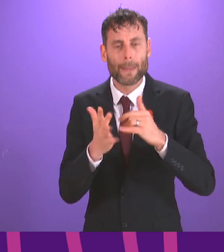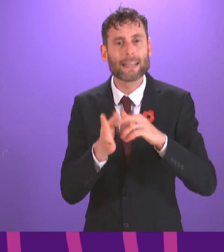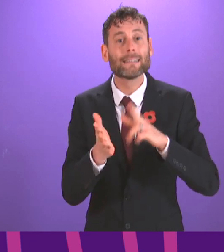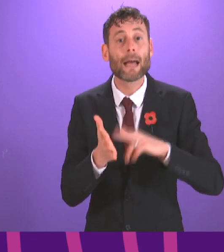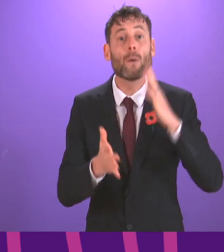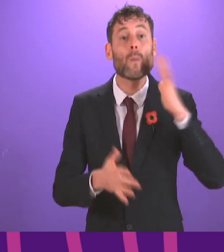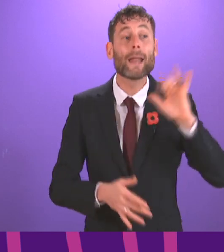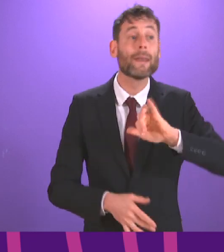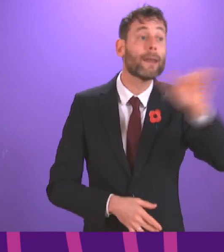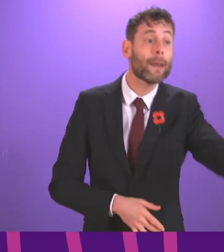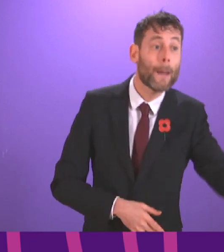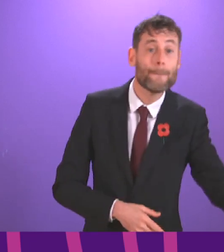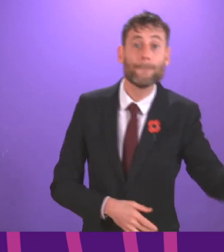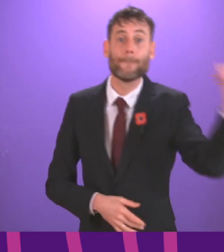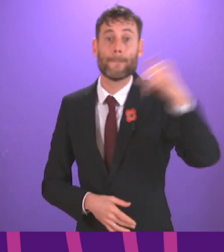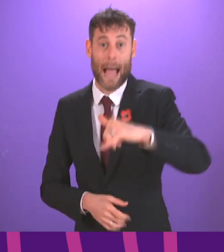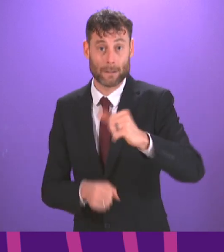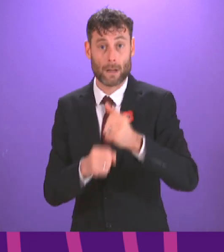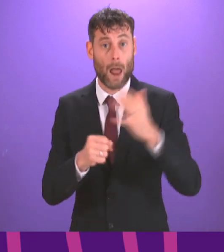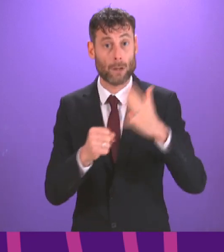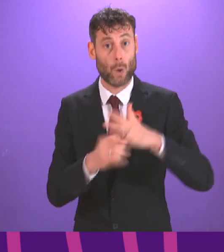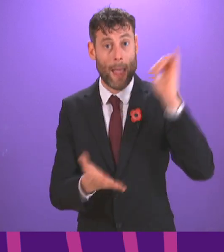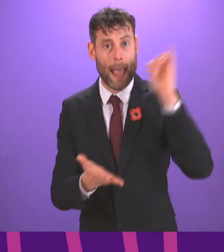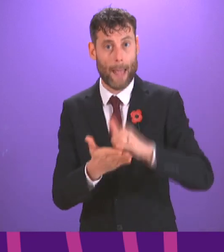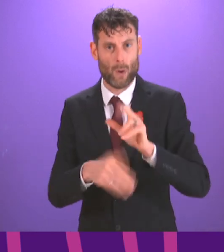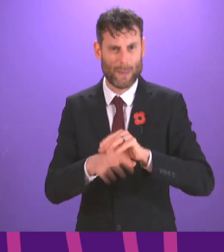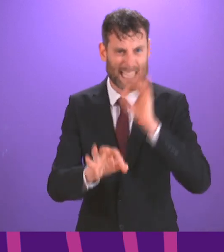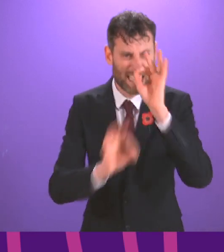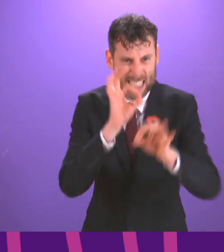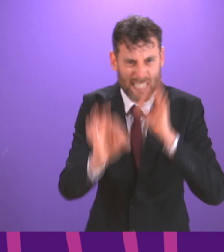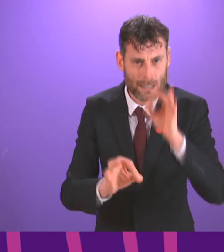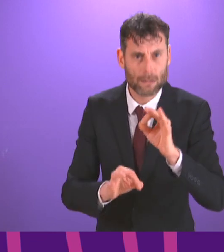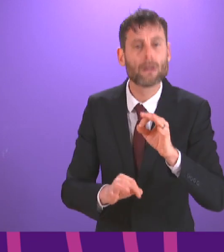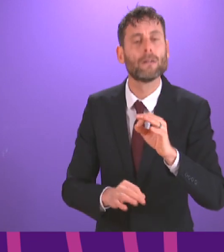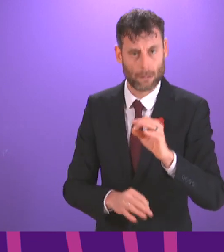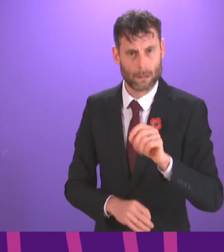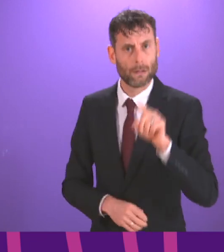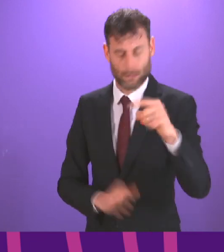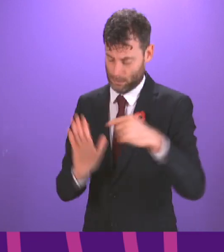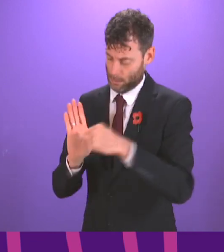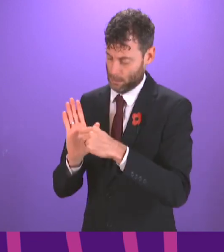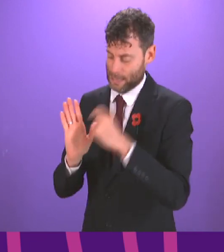he was detained by police, closely interrogated and asked to read schedule 7 of the Terrorism